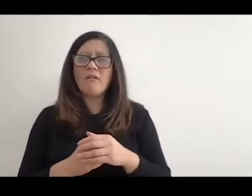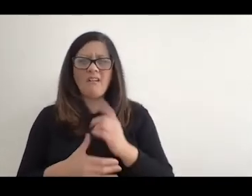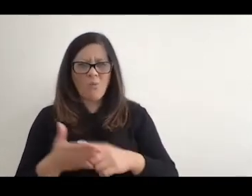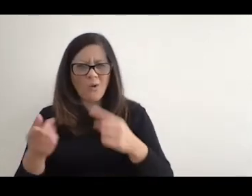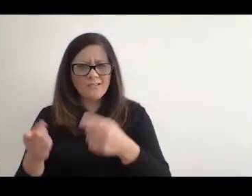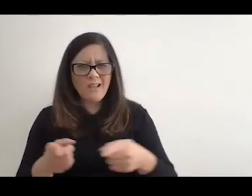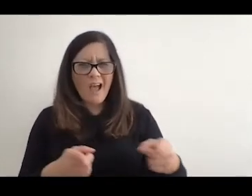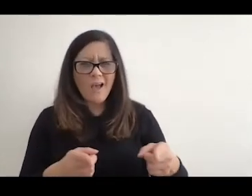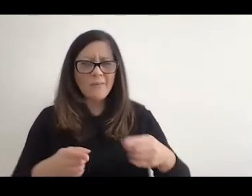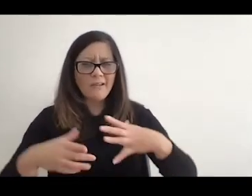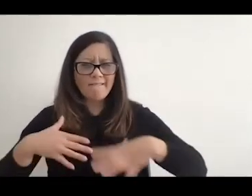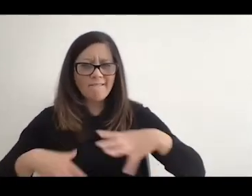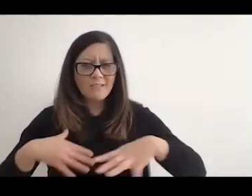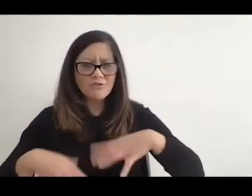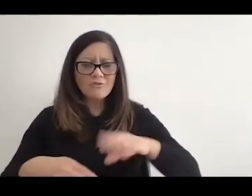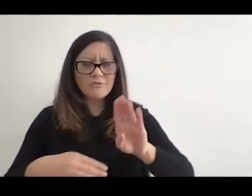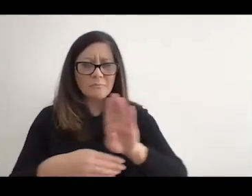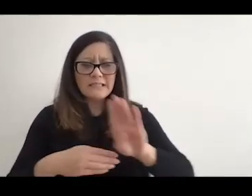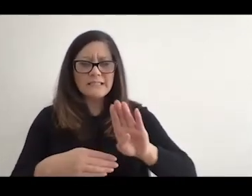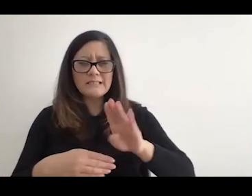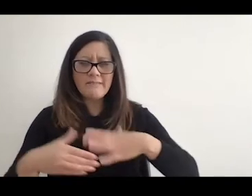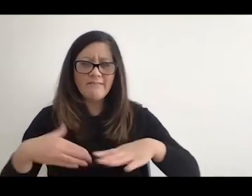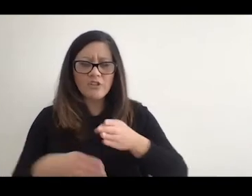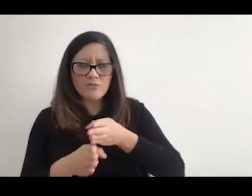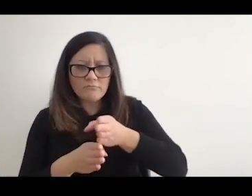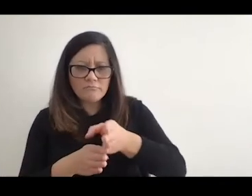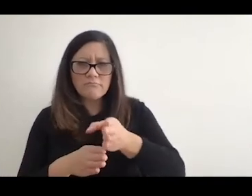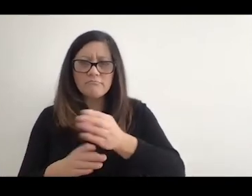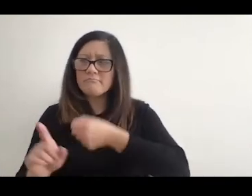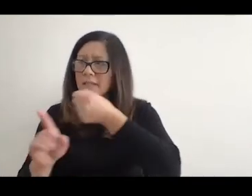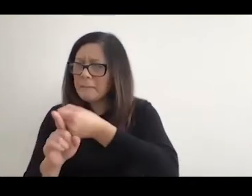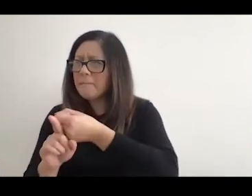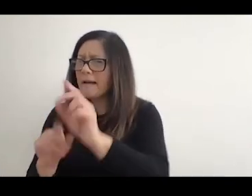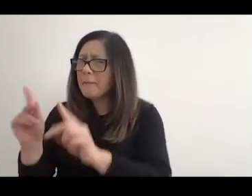Undressing with disabilities. Design for disabilities.